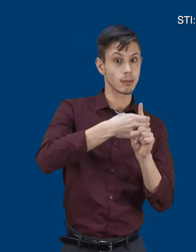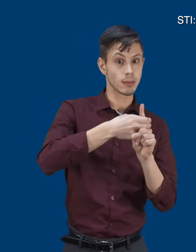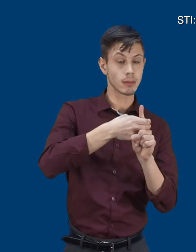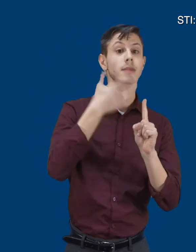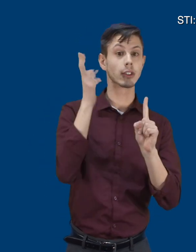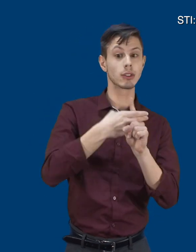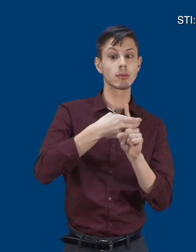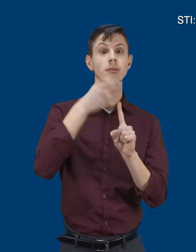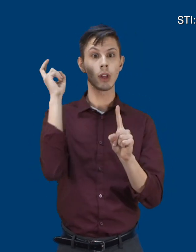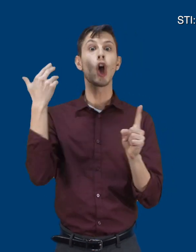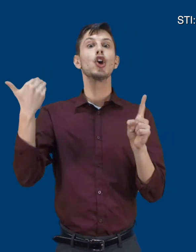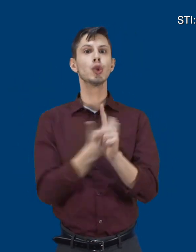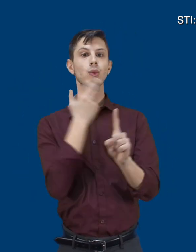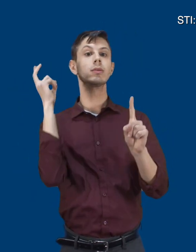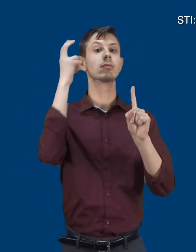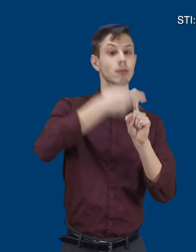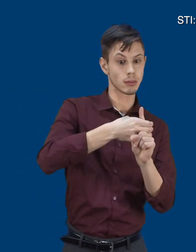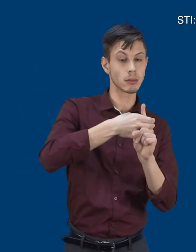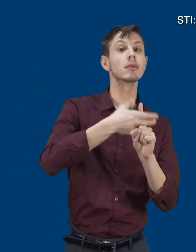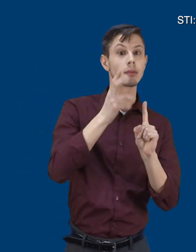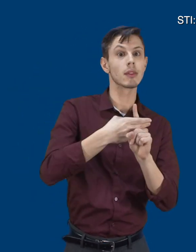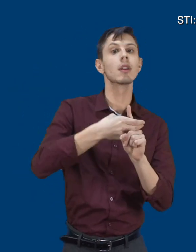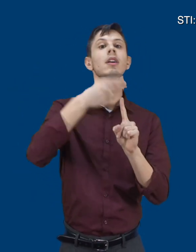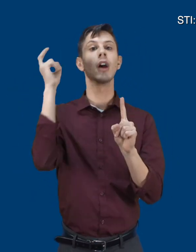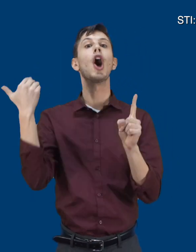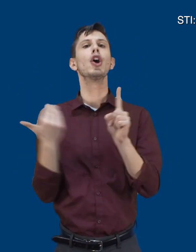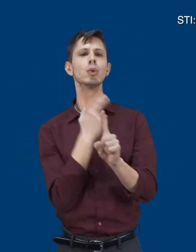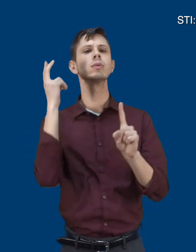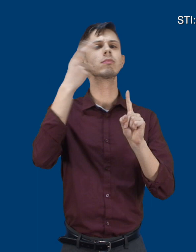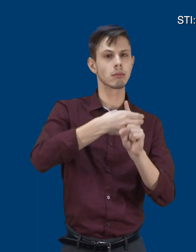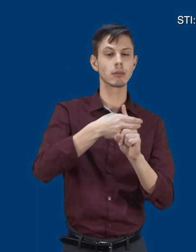use condoms to cover the toys and use new condoms after each use.